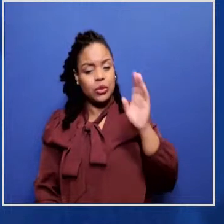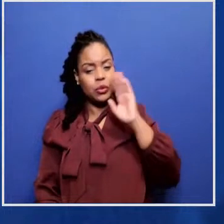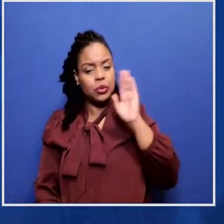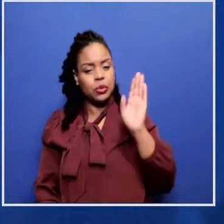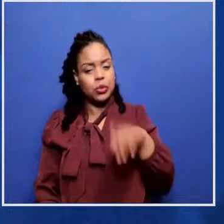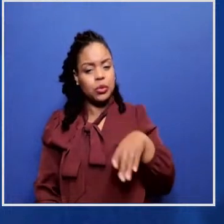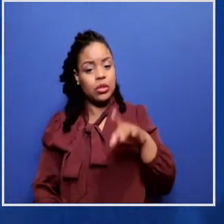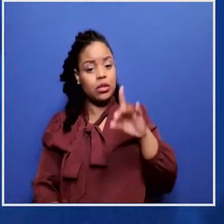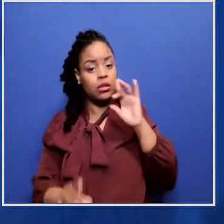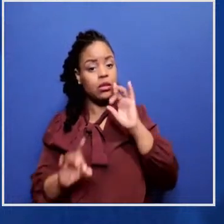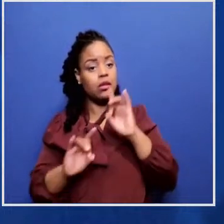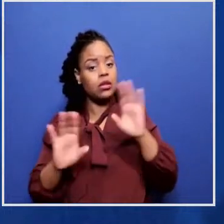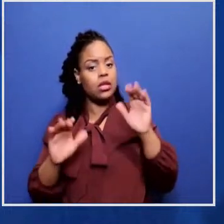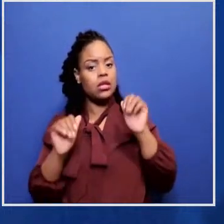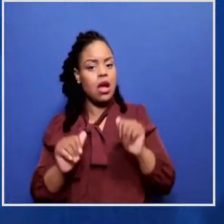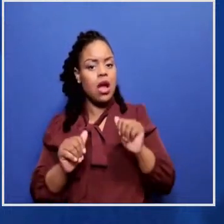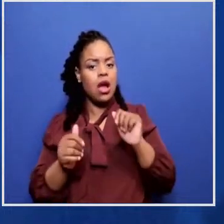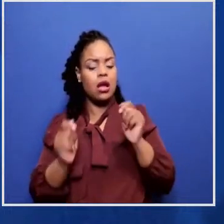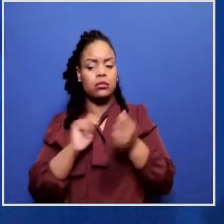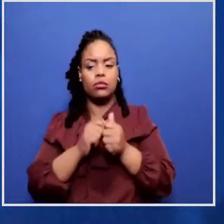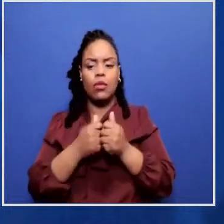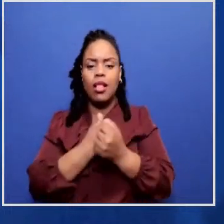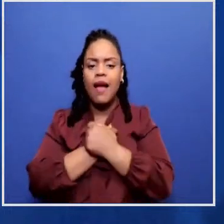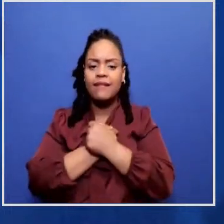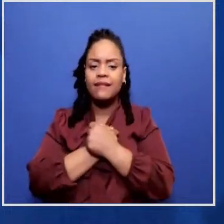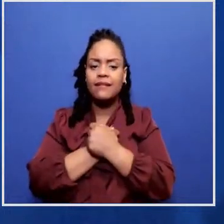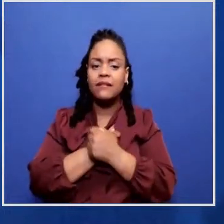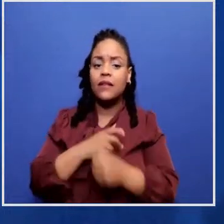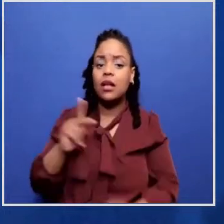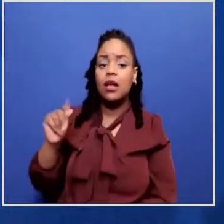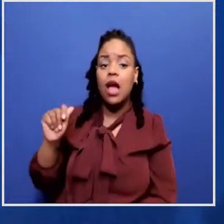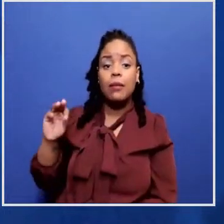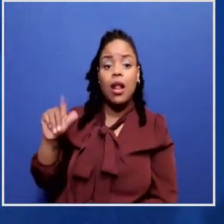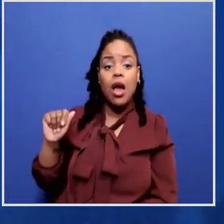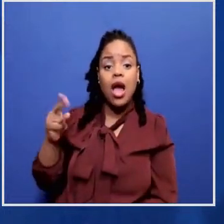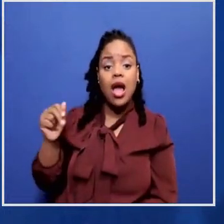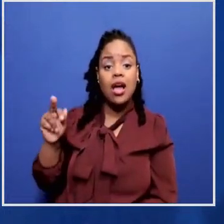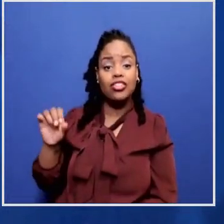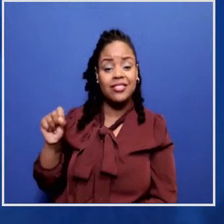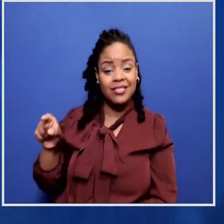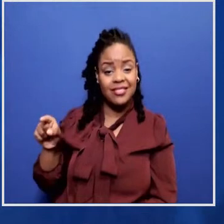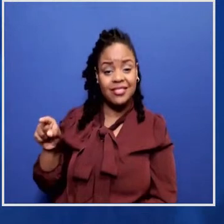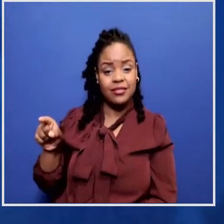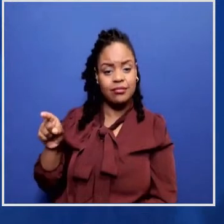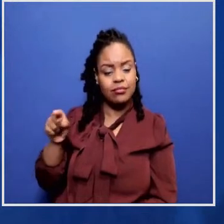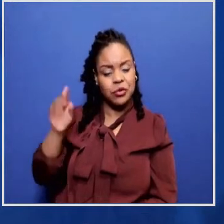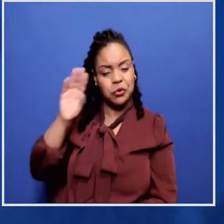HARRIS IS THE LEADER WHO KNOWS THAT CRISIS IS AFFECTING